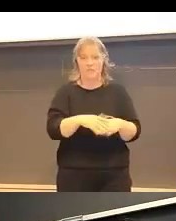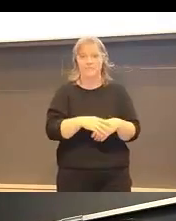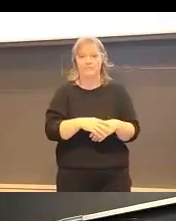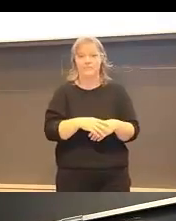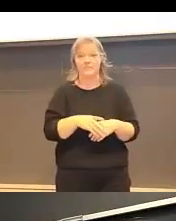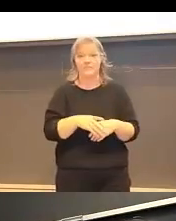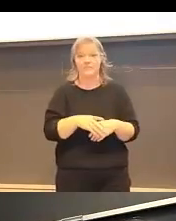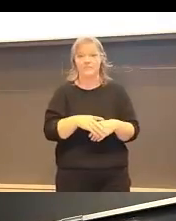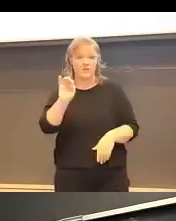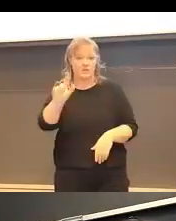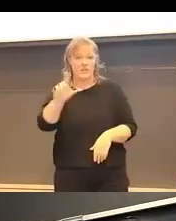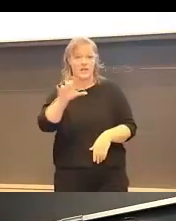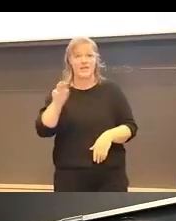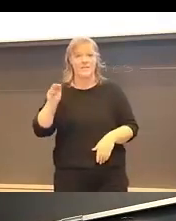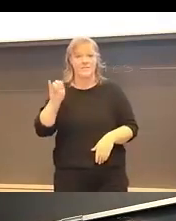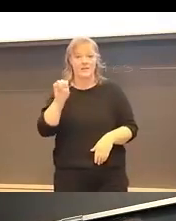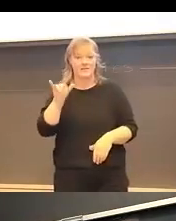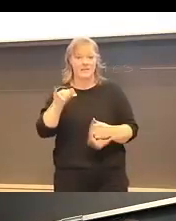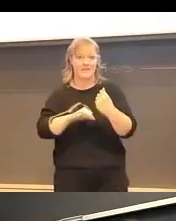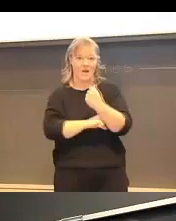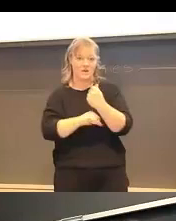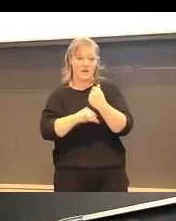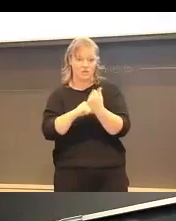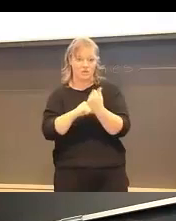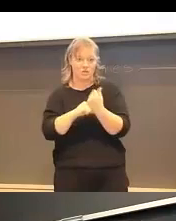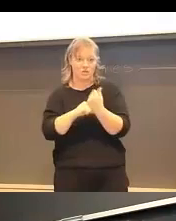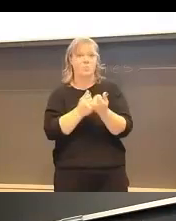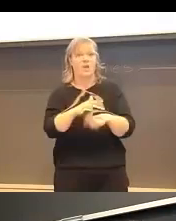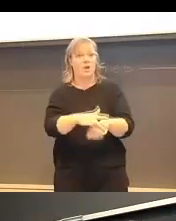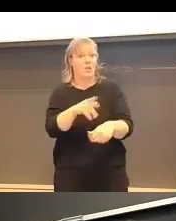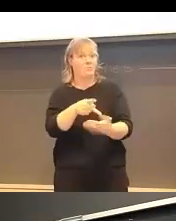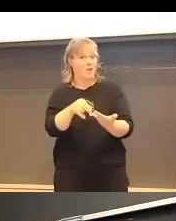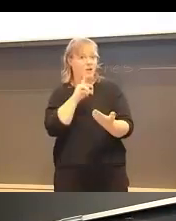as well as the Macy Foundation supporting an early project in surgery headed by myself we